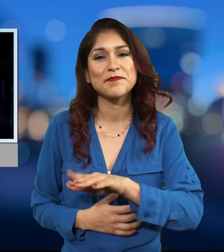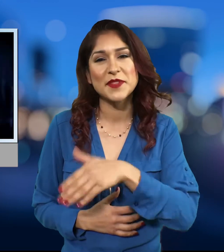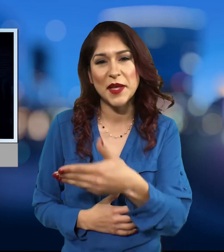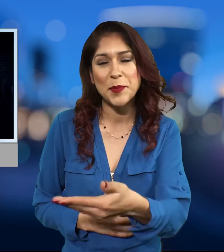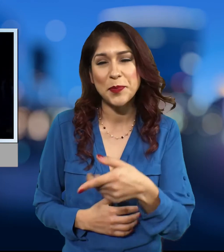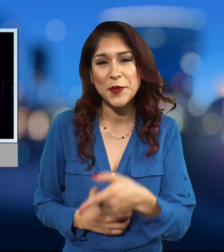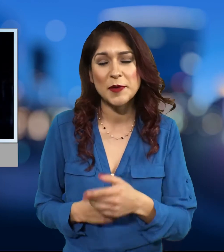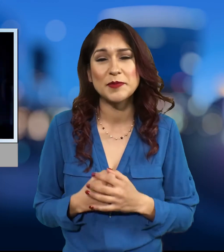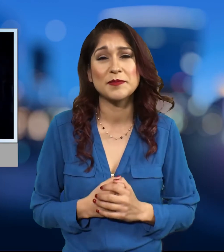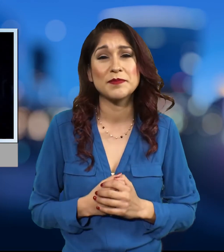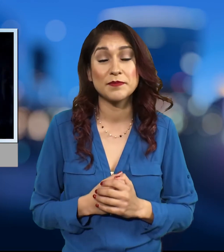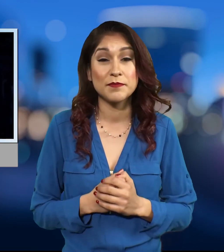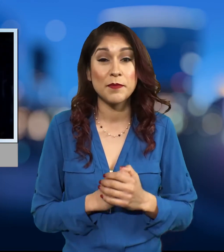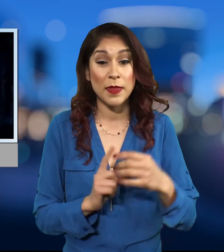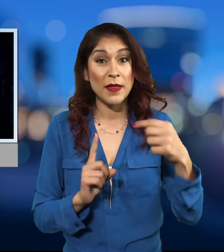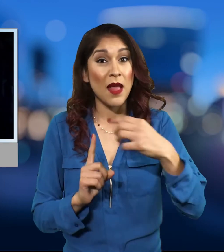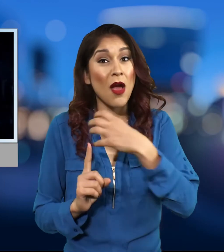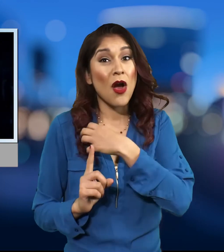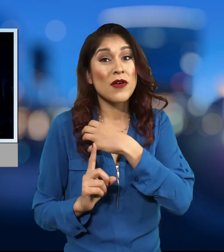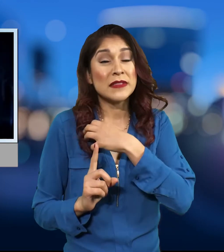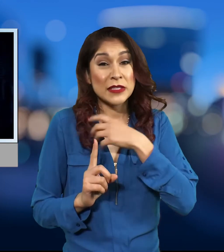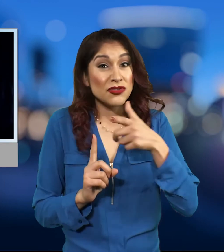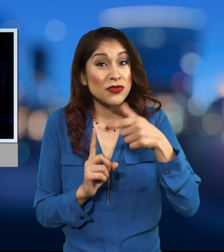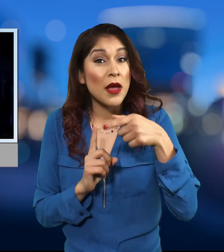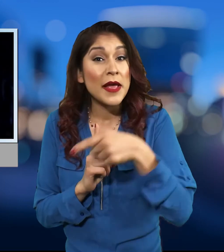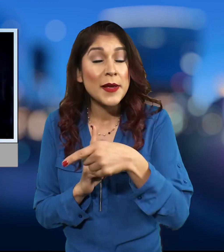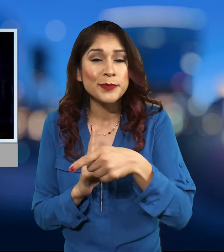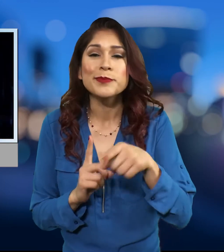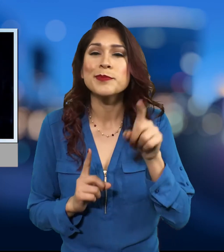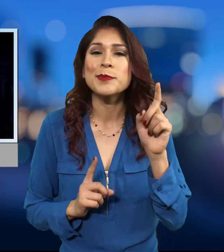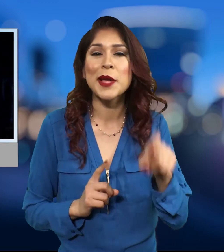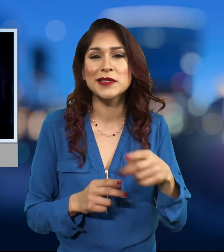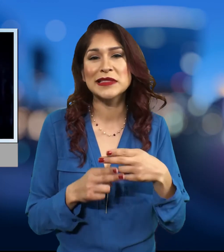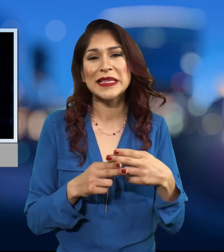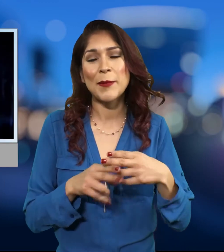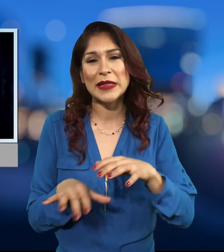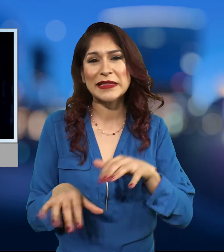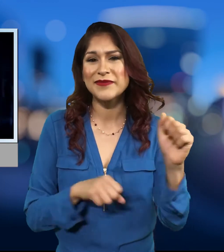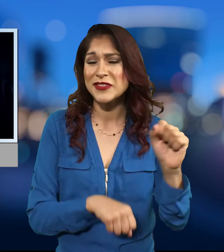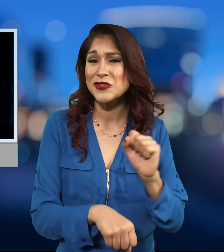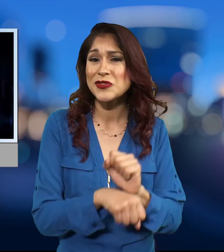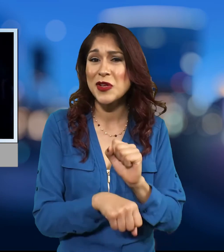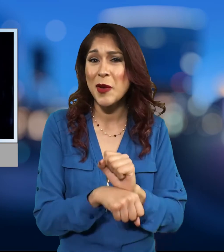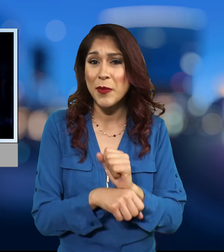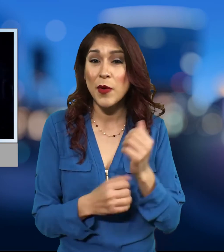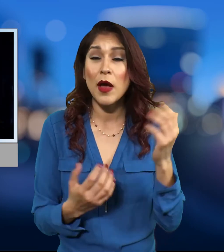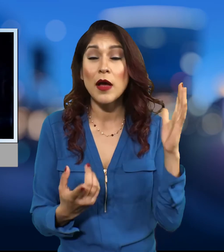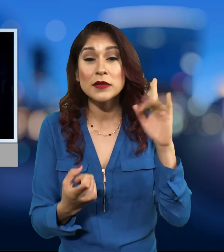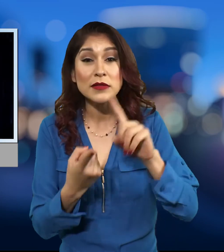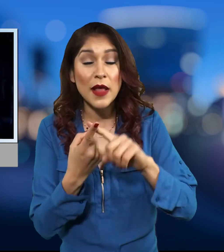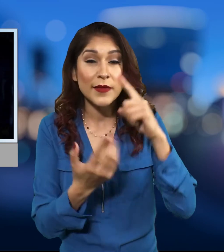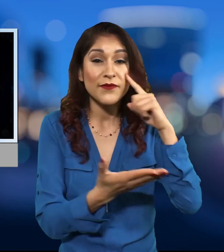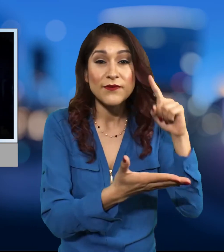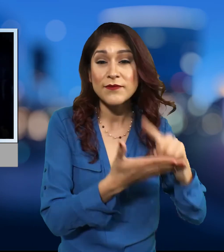But he died at the scene. The officer who fired the shots has been placed on administrative leave until the investigation